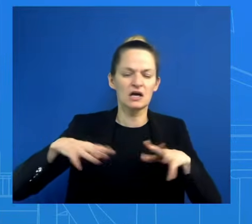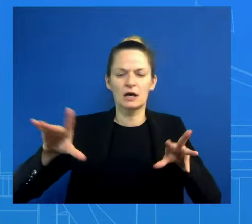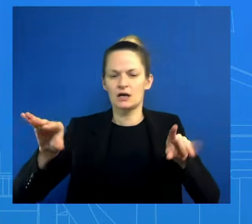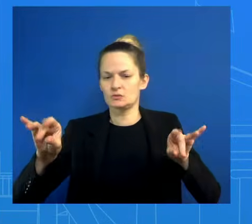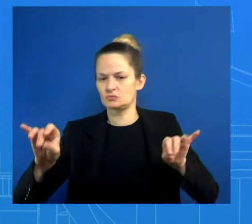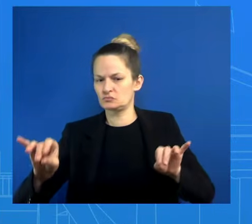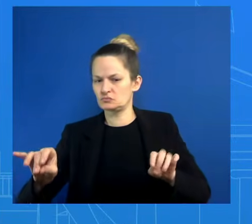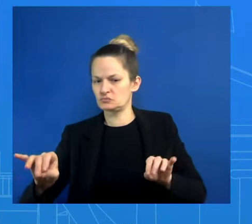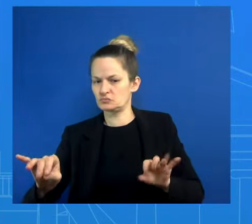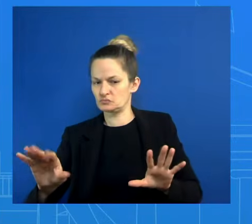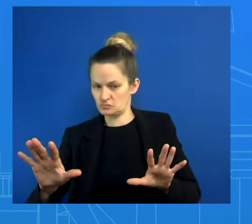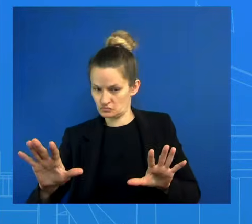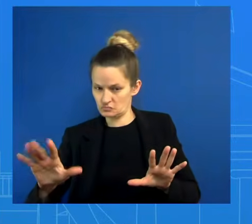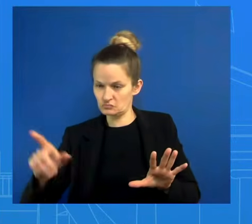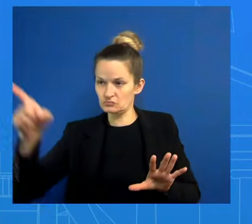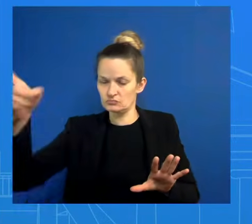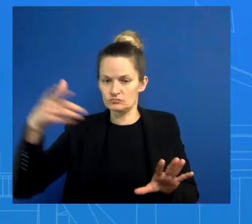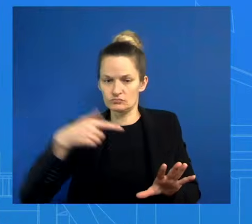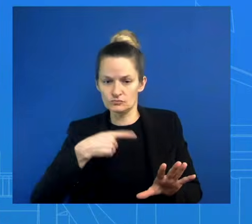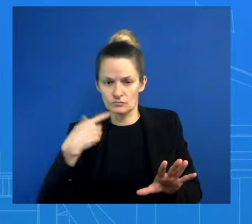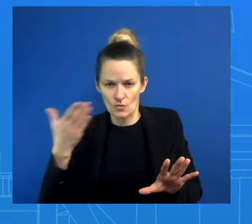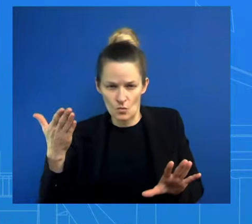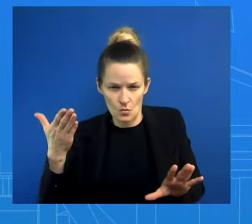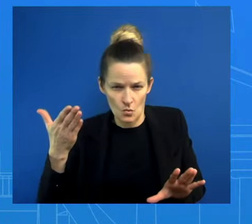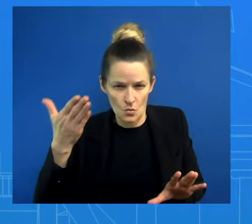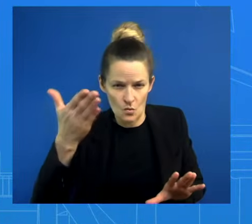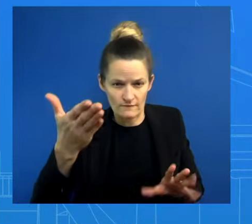And they wanted -- the deal, right? -- the --